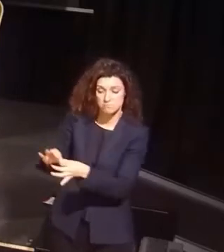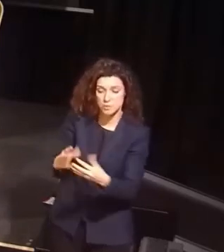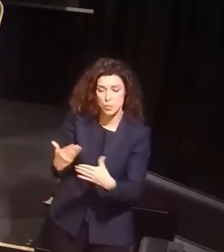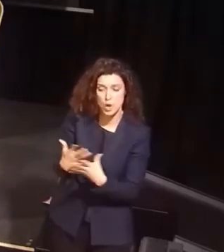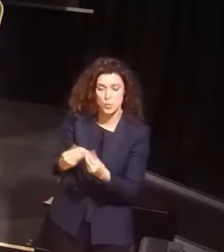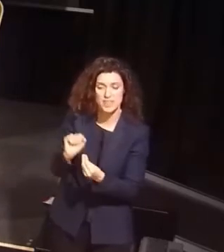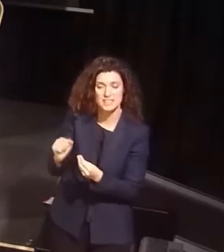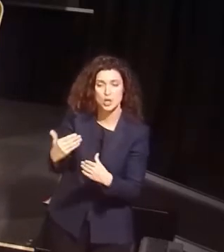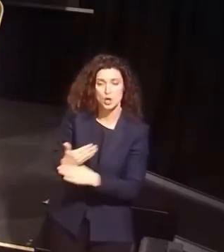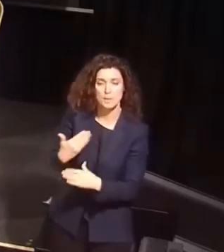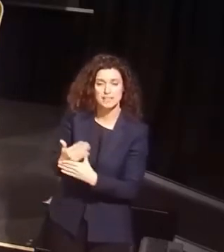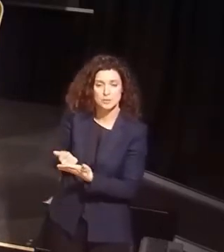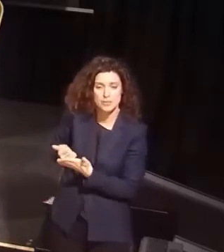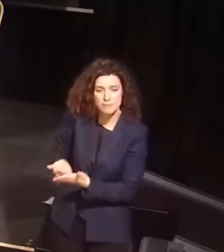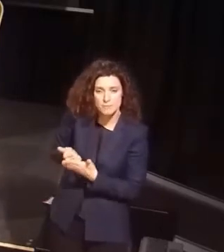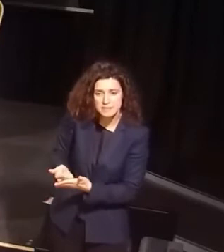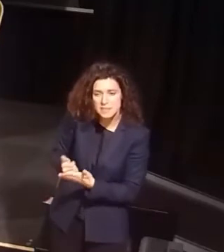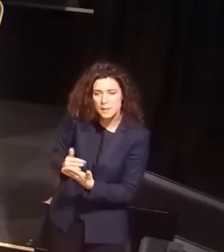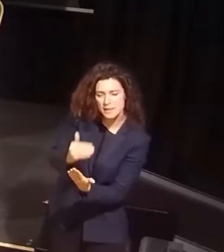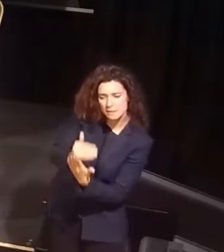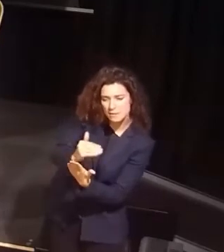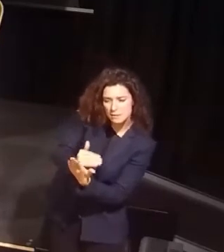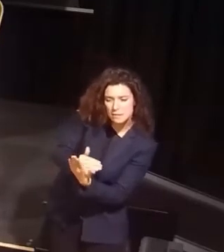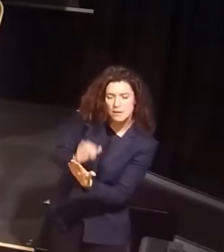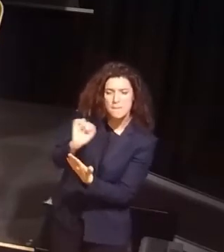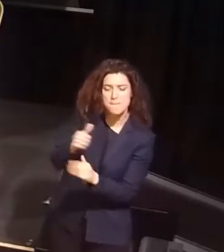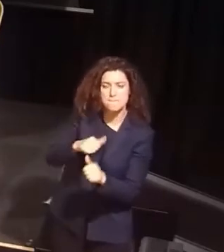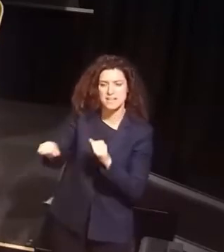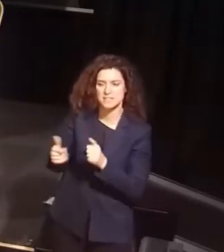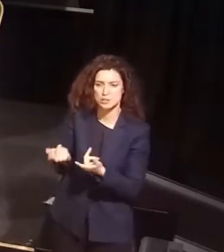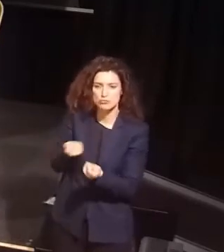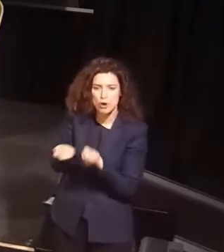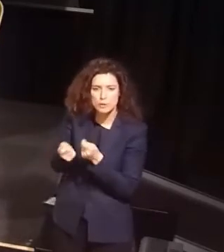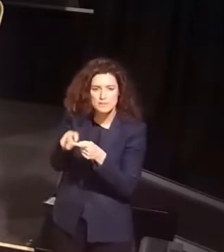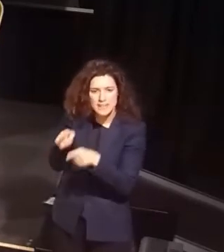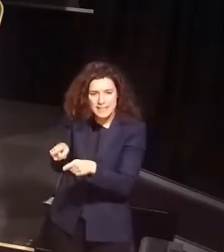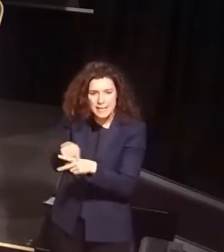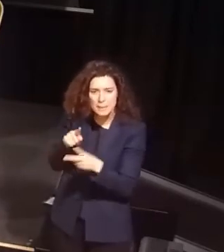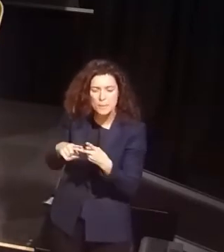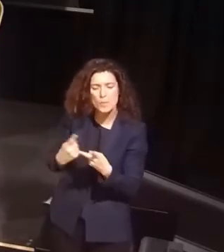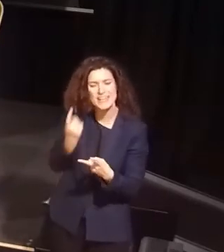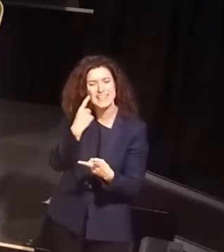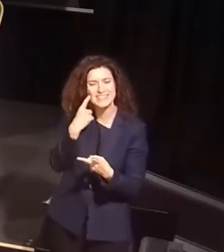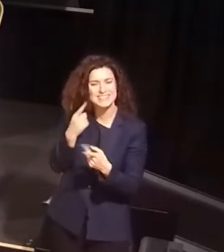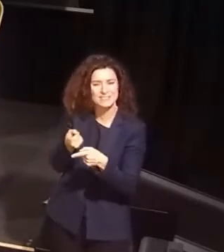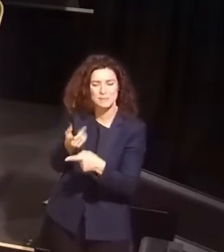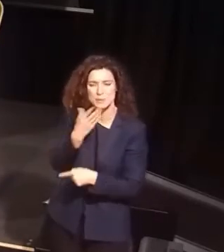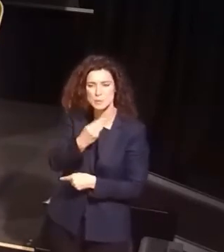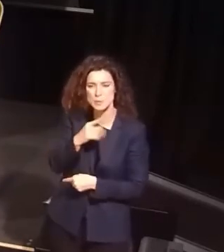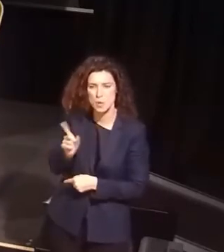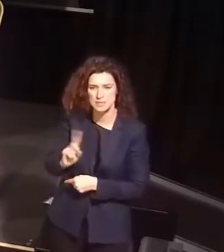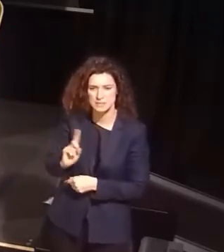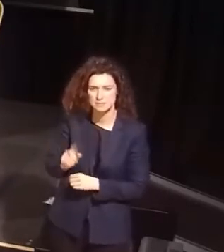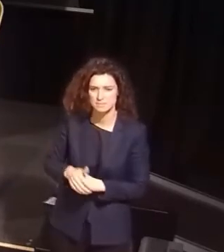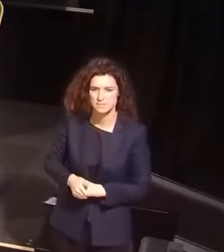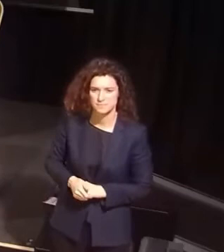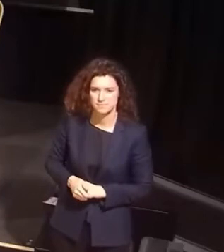we were able to map out what would be the best controls for him, what would be the easiest for him to use. And then we didn't do that.